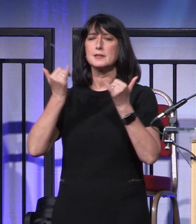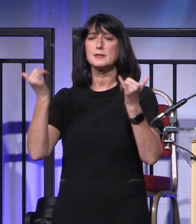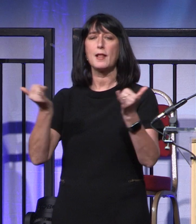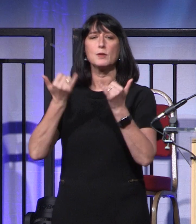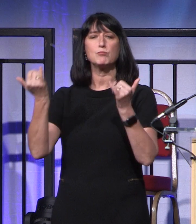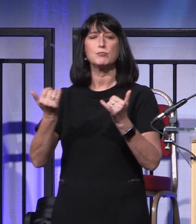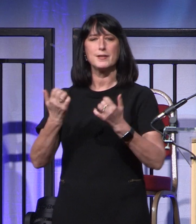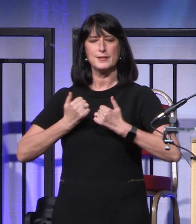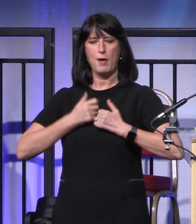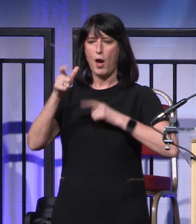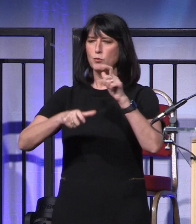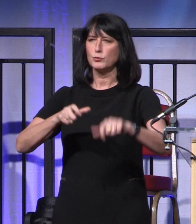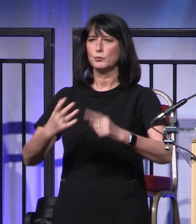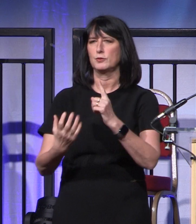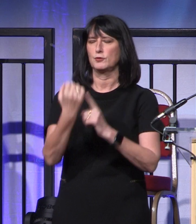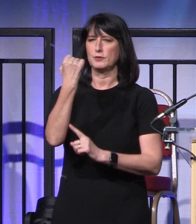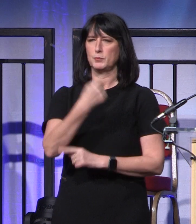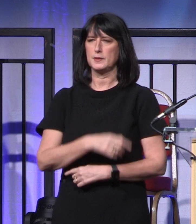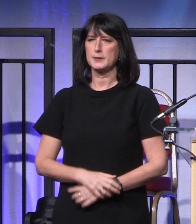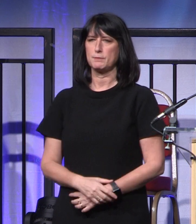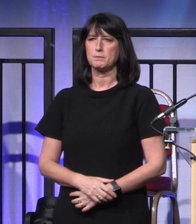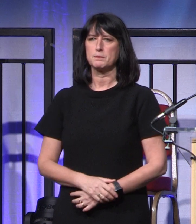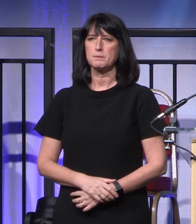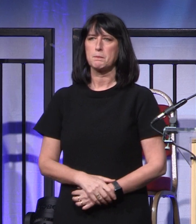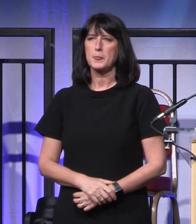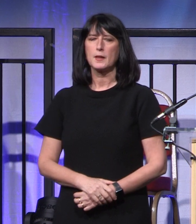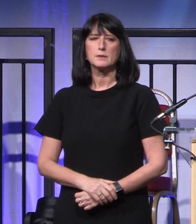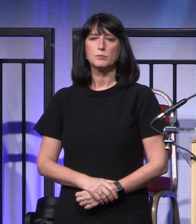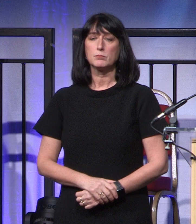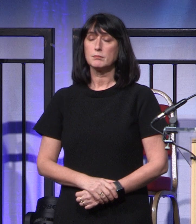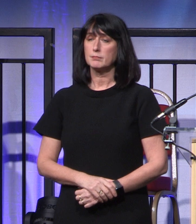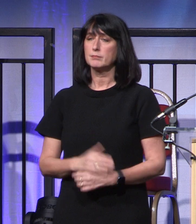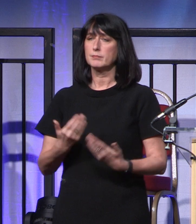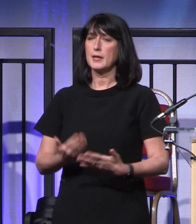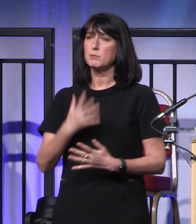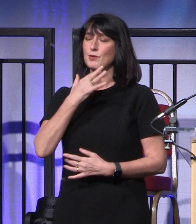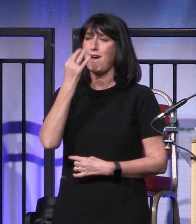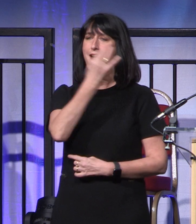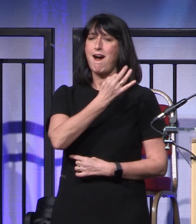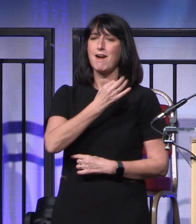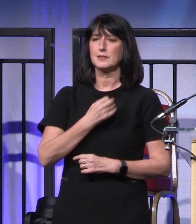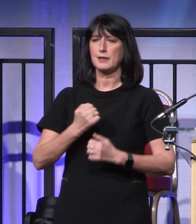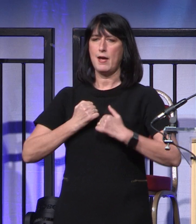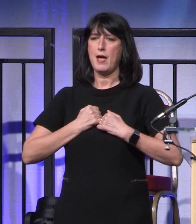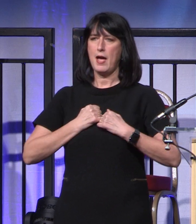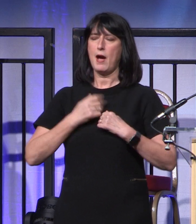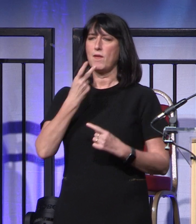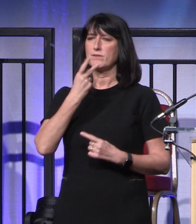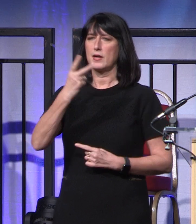students I now call upon our Vice Chancellor Graham Baldwin to give his